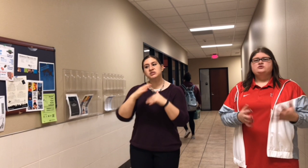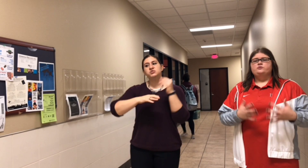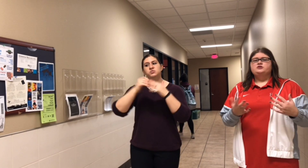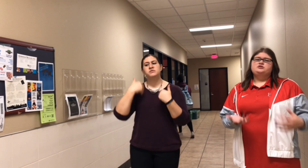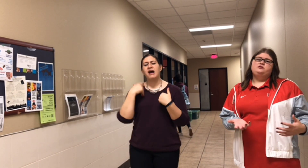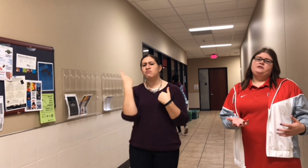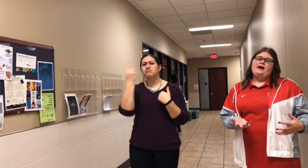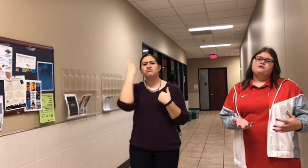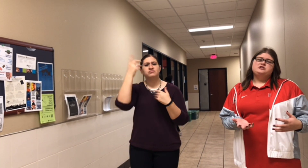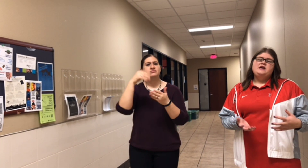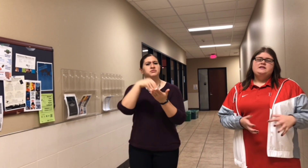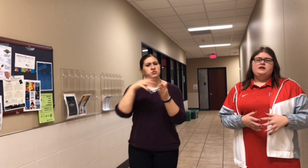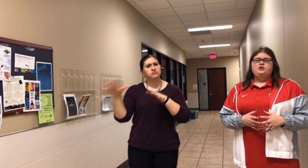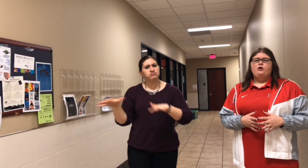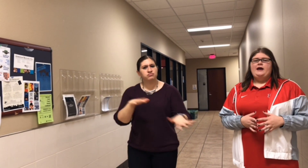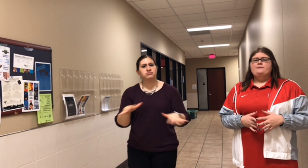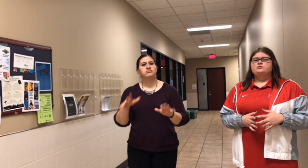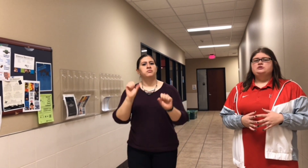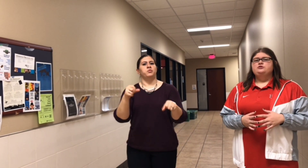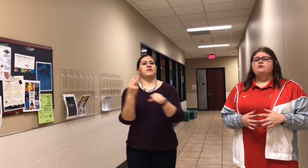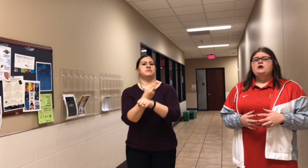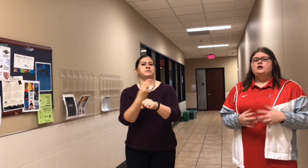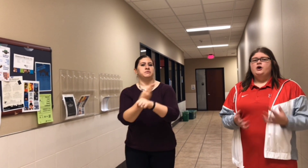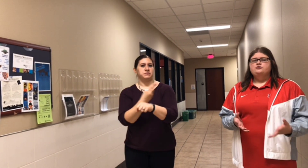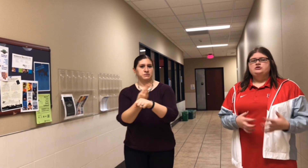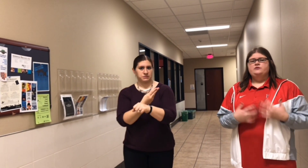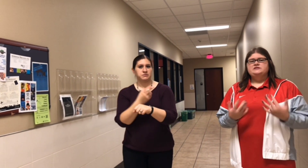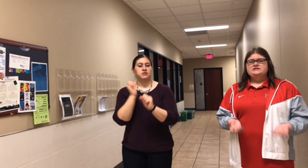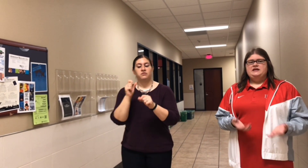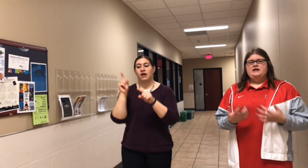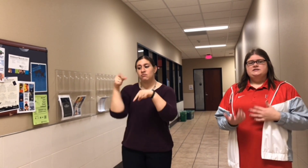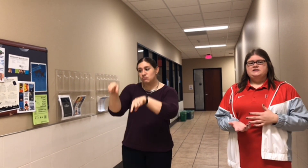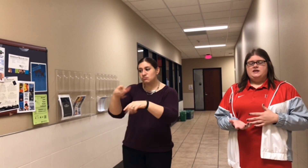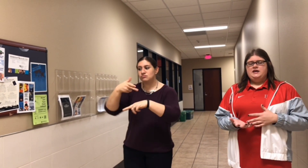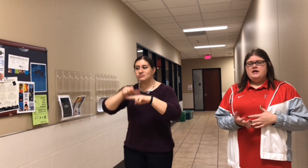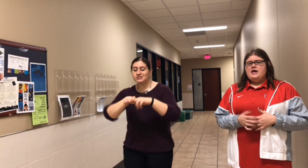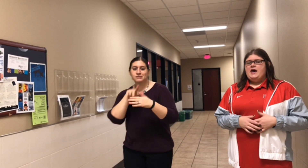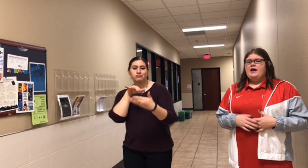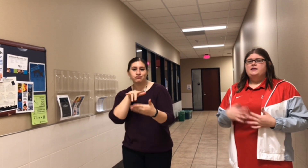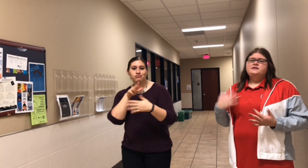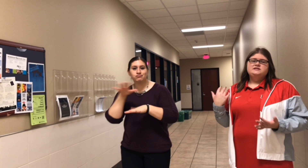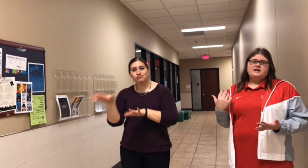sort of student lounge that you will be able to use to and sit and study. This is